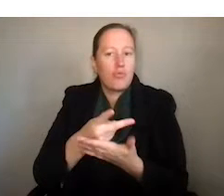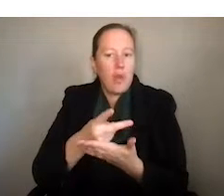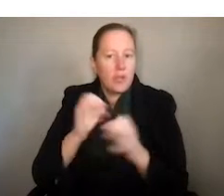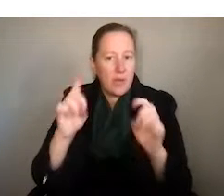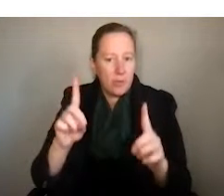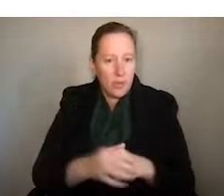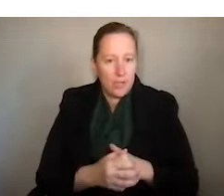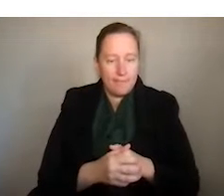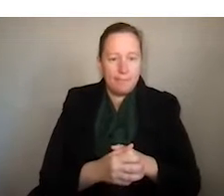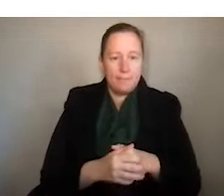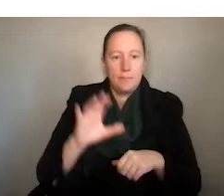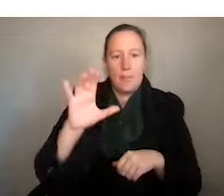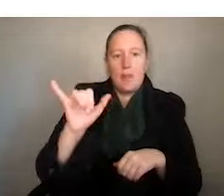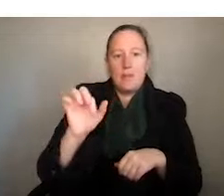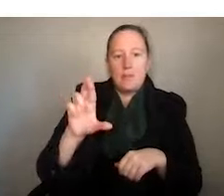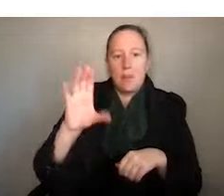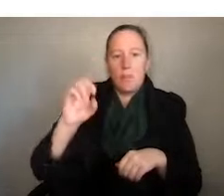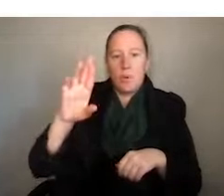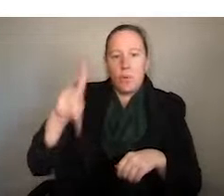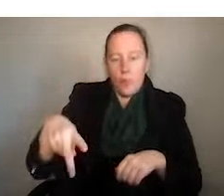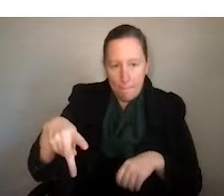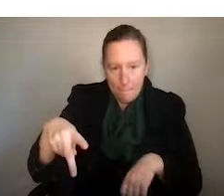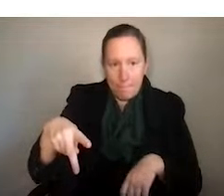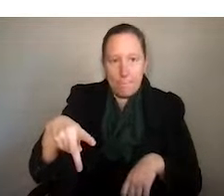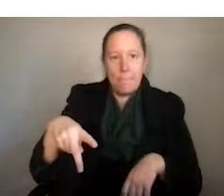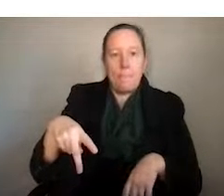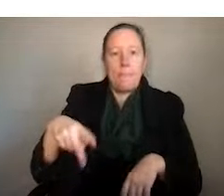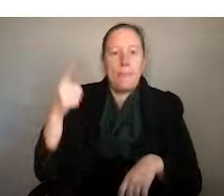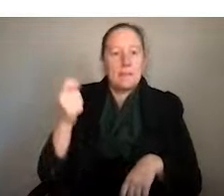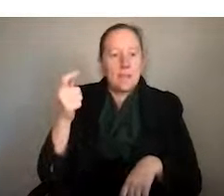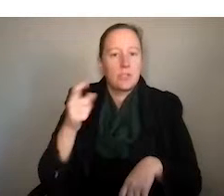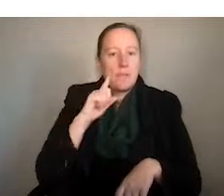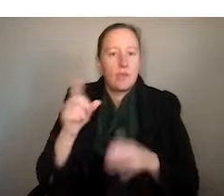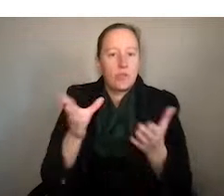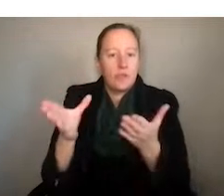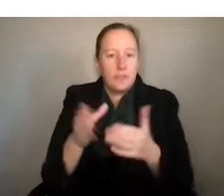Let's talk about other programs. CyberCorps, Scholarship for Service.